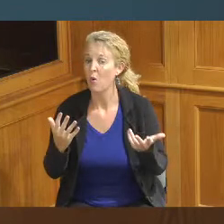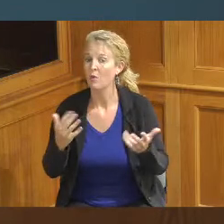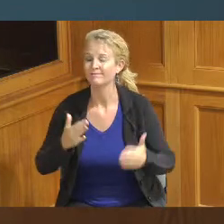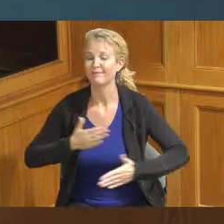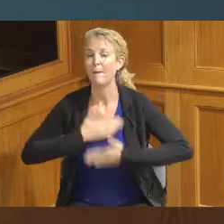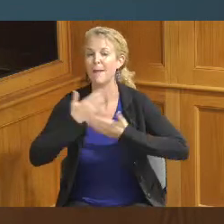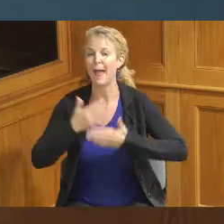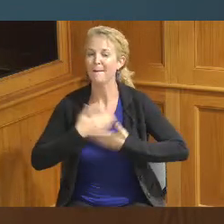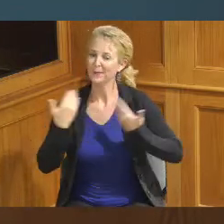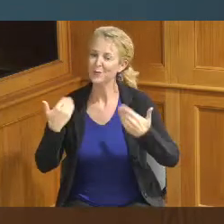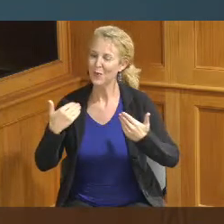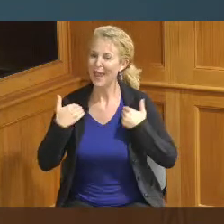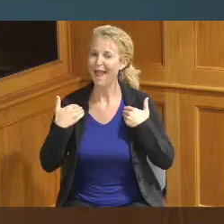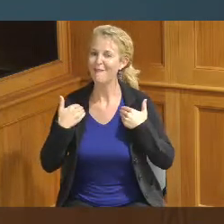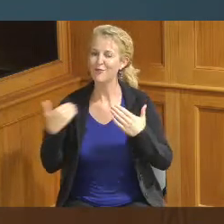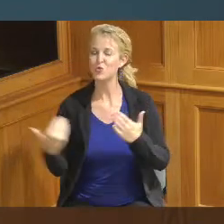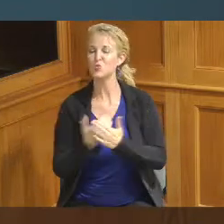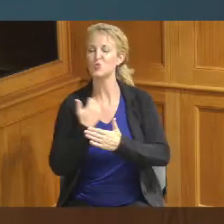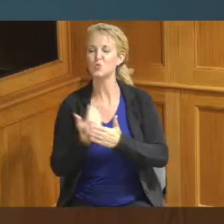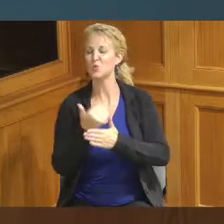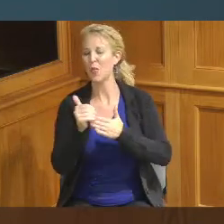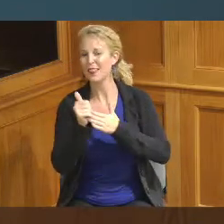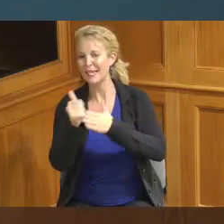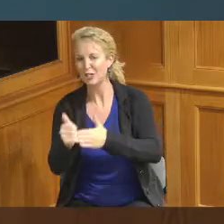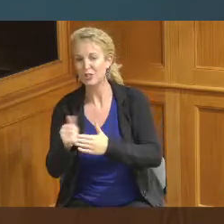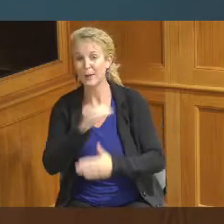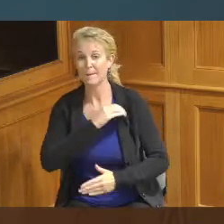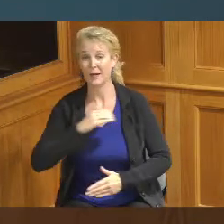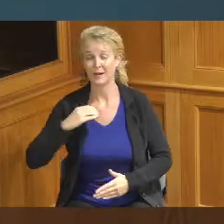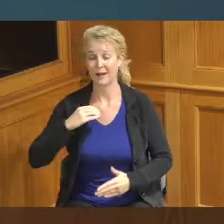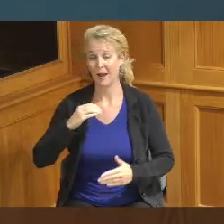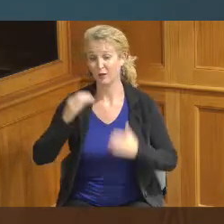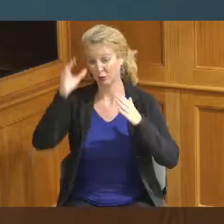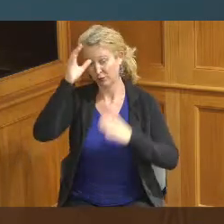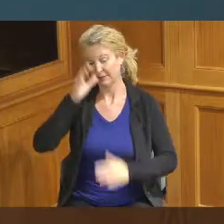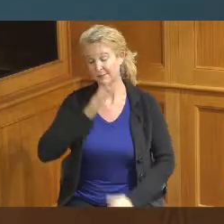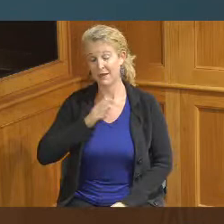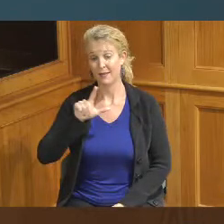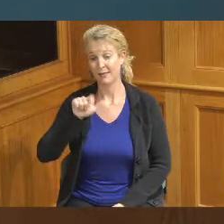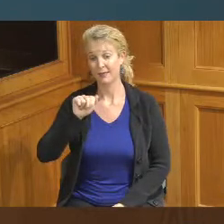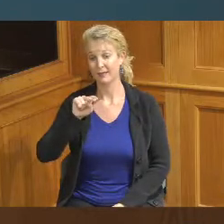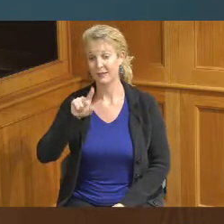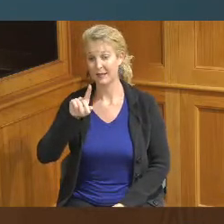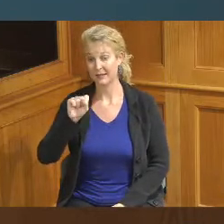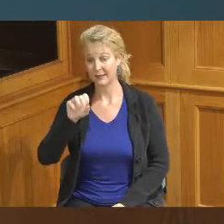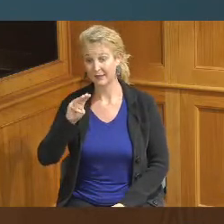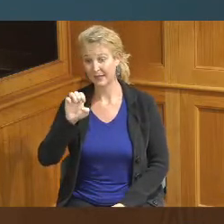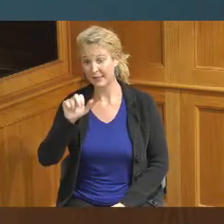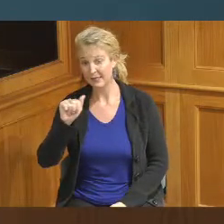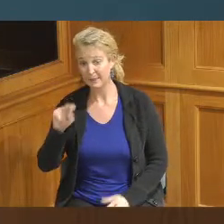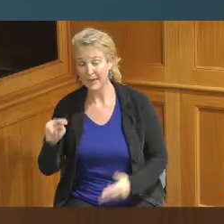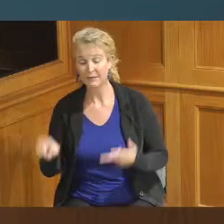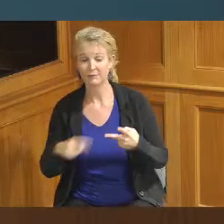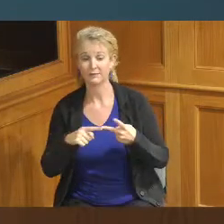do have some new leadership Congressman landsmen and of course Senator shared Brown has always been